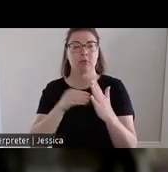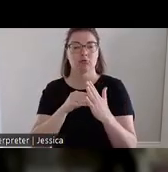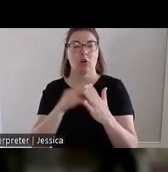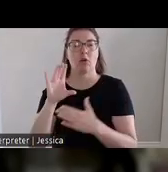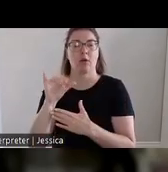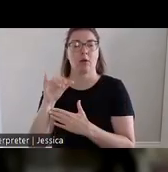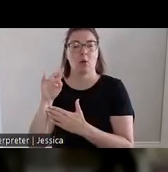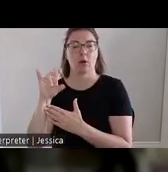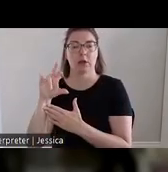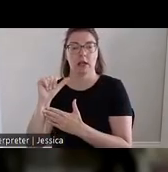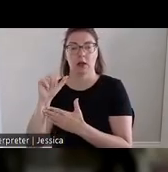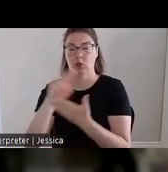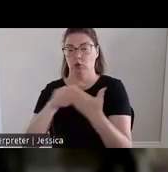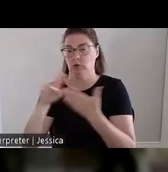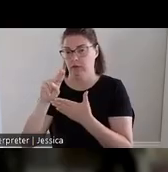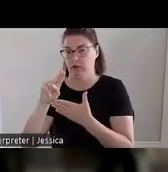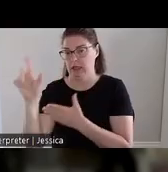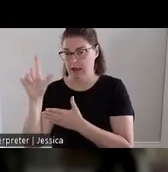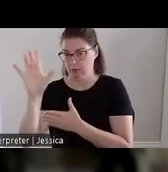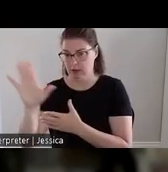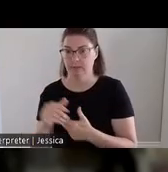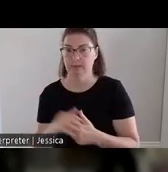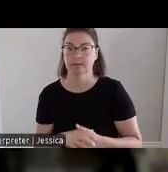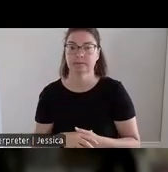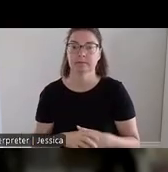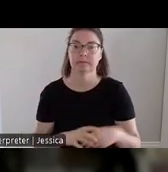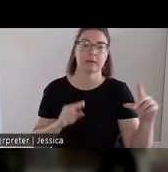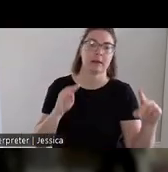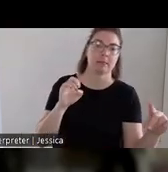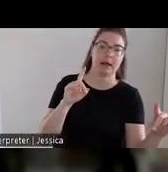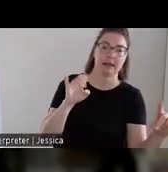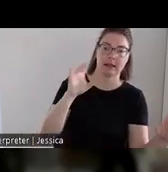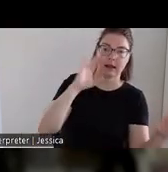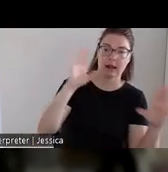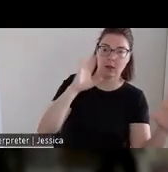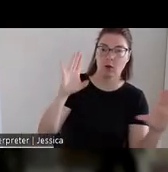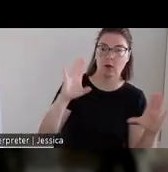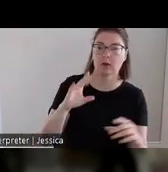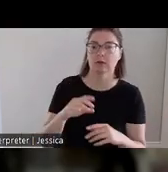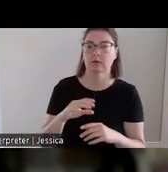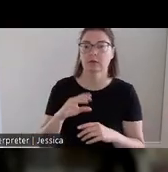All right, so that's our information… (Madeleine Rothberg) Hi everyone, it's Madeleine, and I'm gonna kick us off, all right.